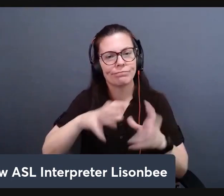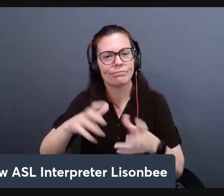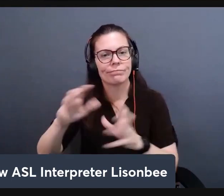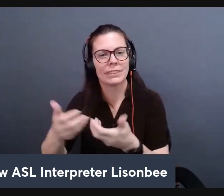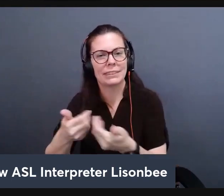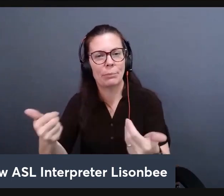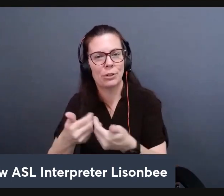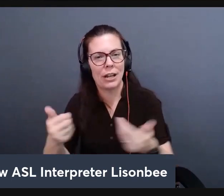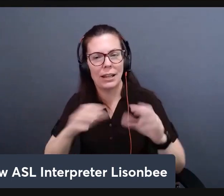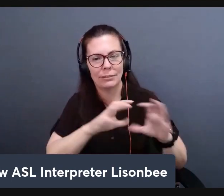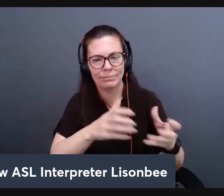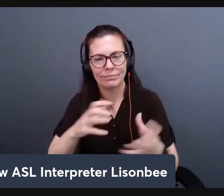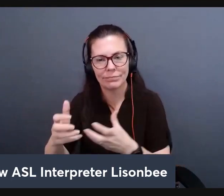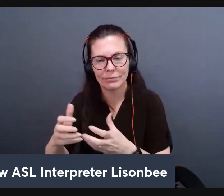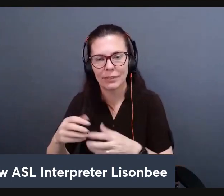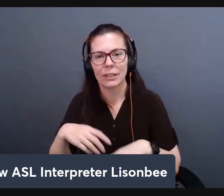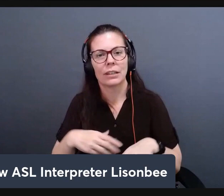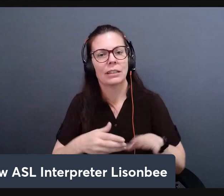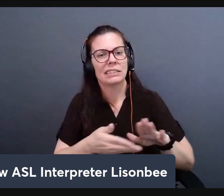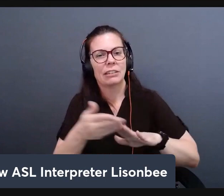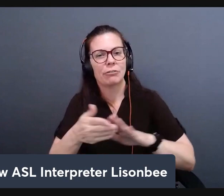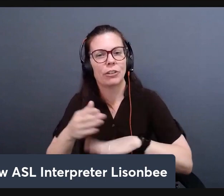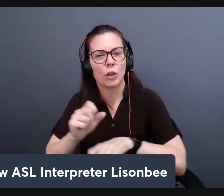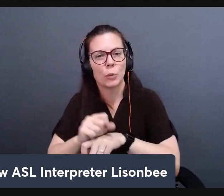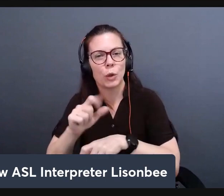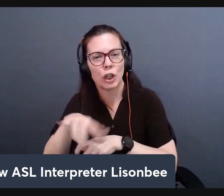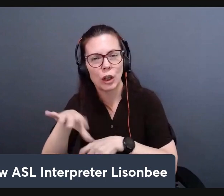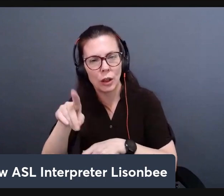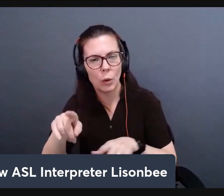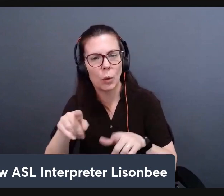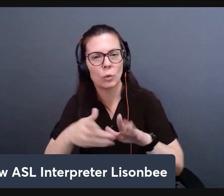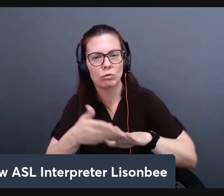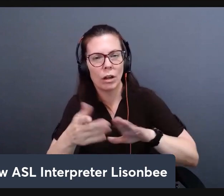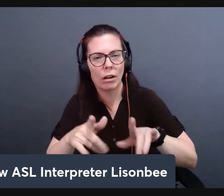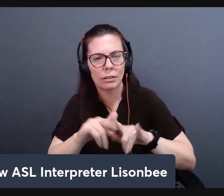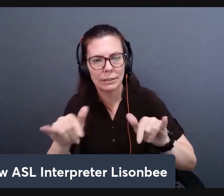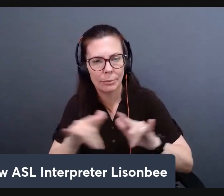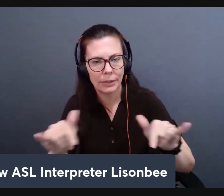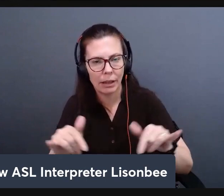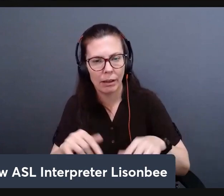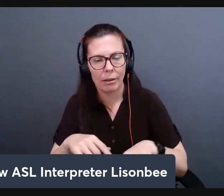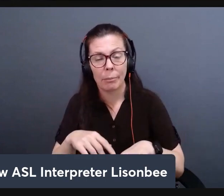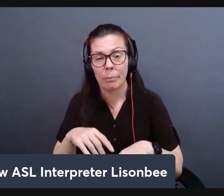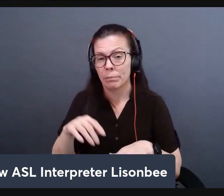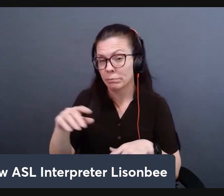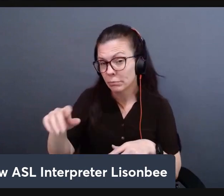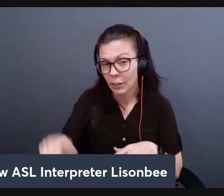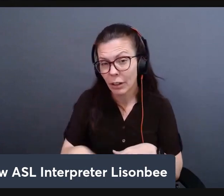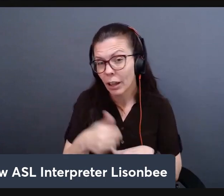kind of being able to run different workloads at the same time. Are there any other things that are kind of the big draws